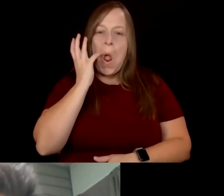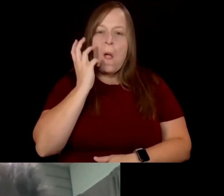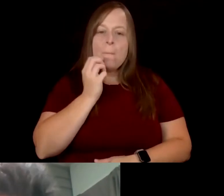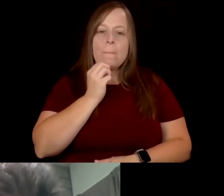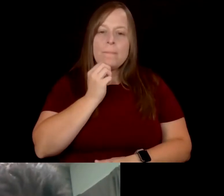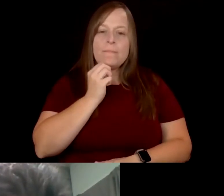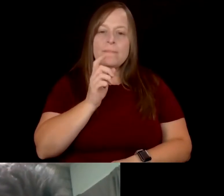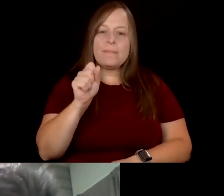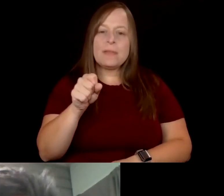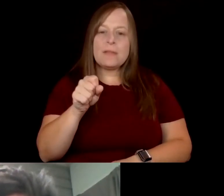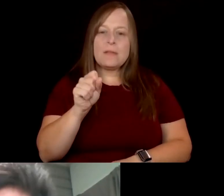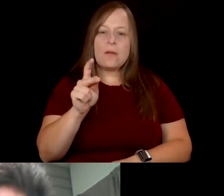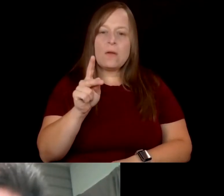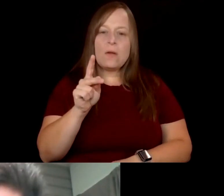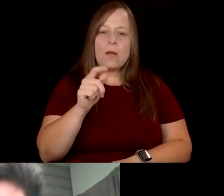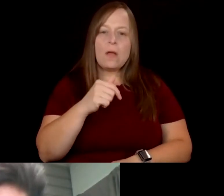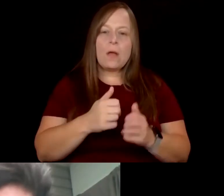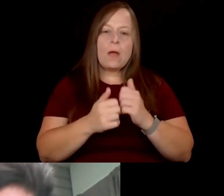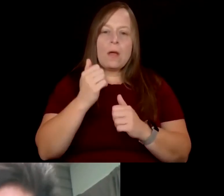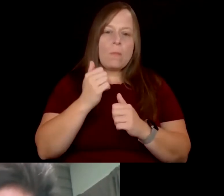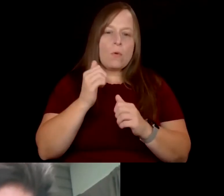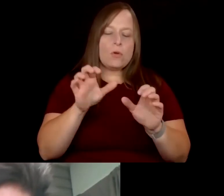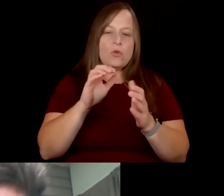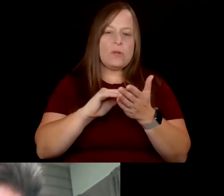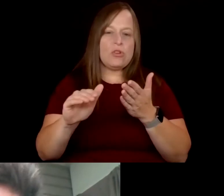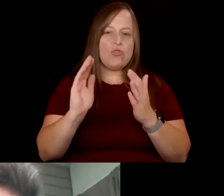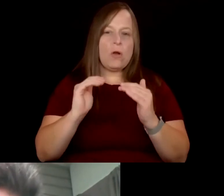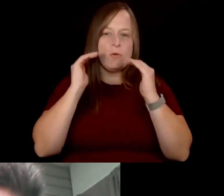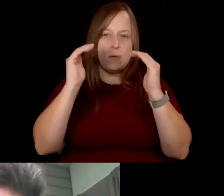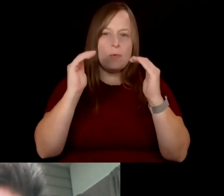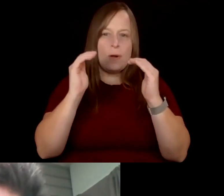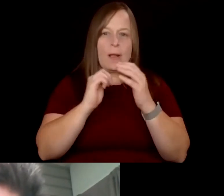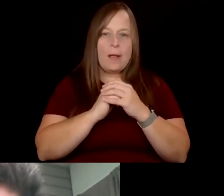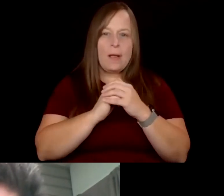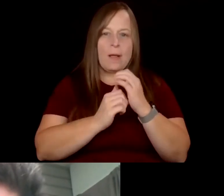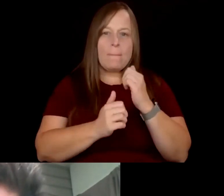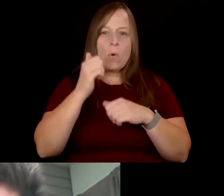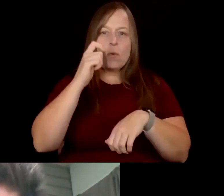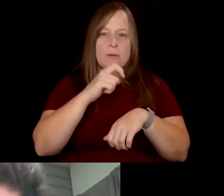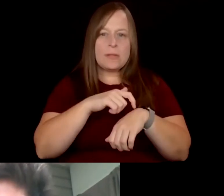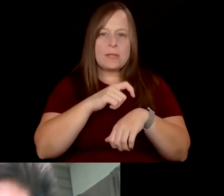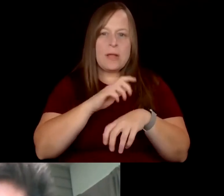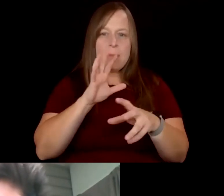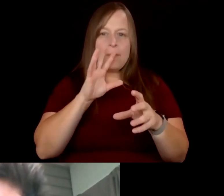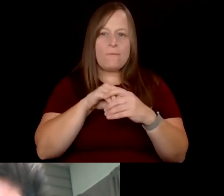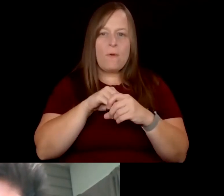Okay, yeah. So mostly, we do discharge upgrades. Most of the time, it involves looking back